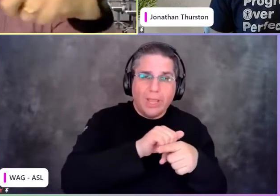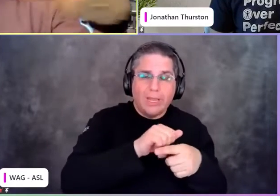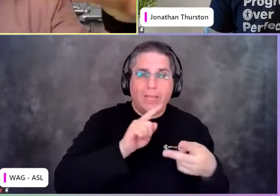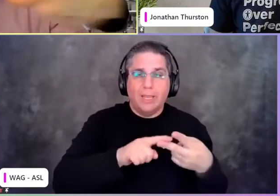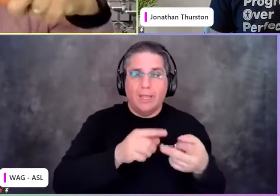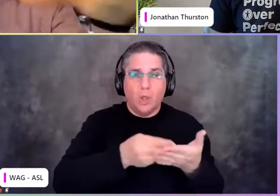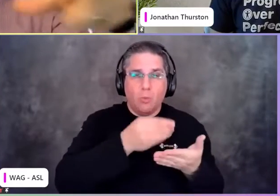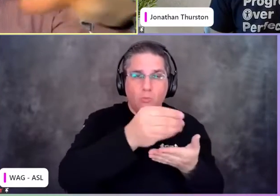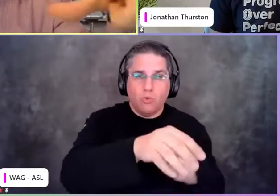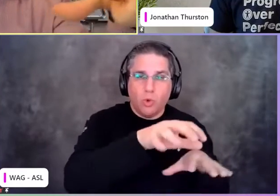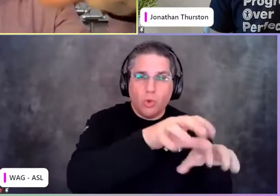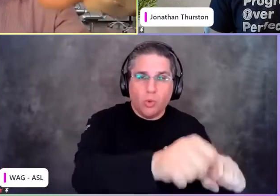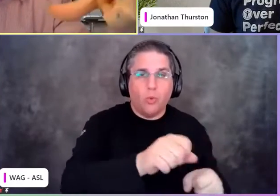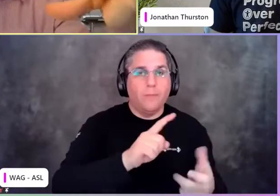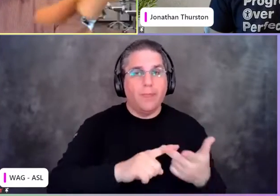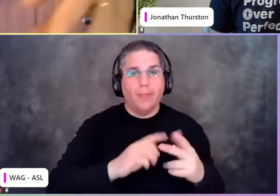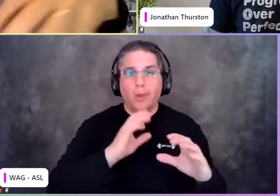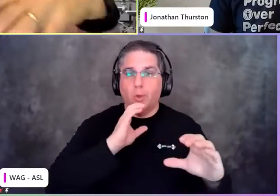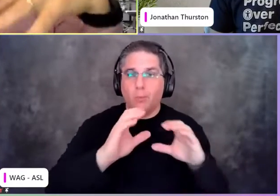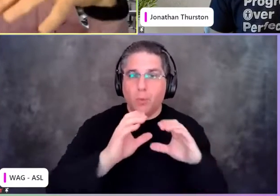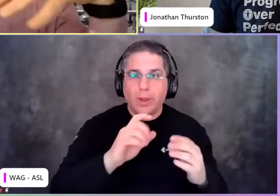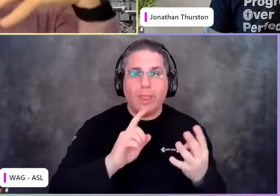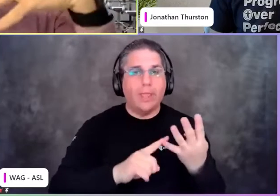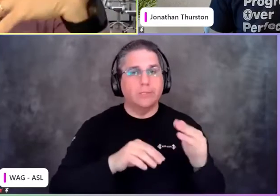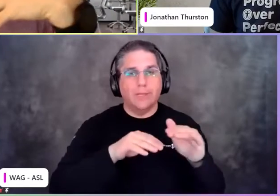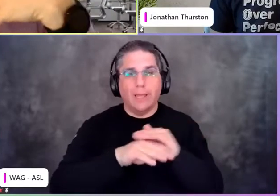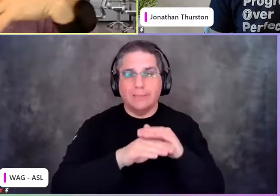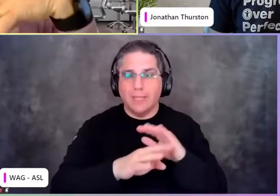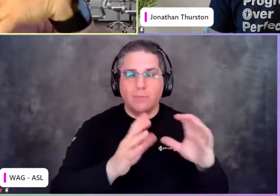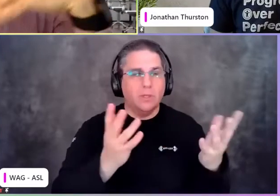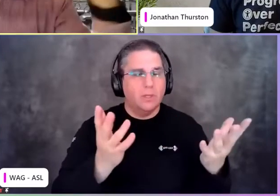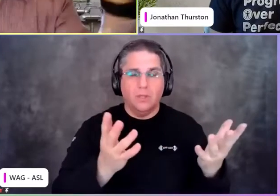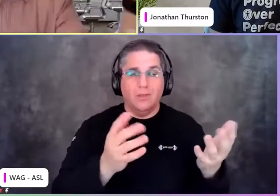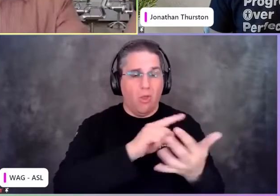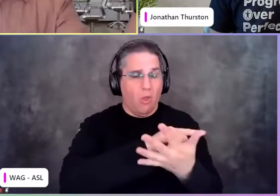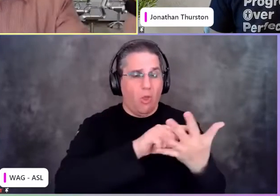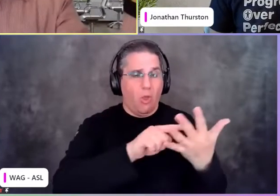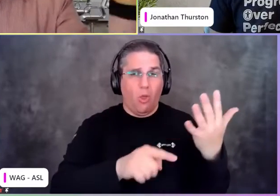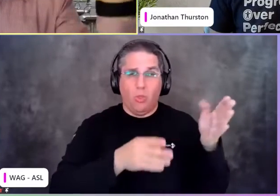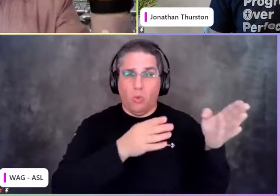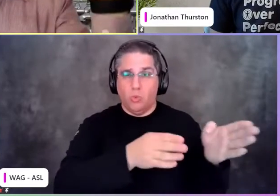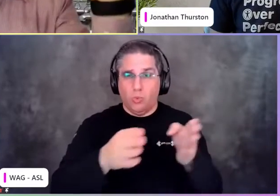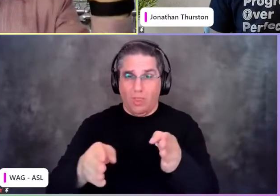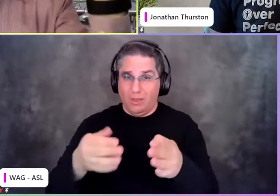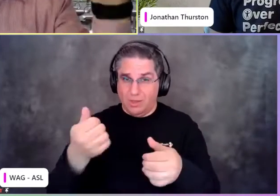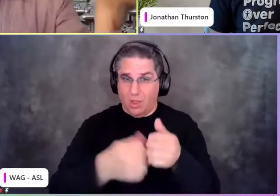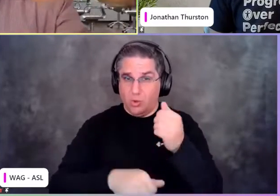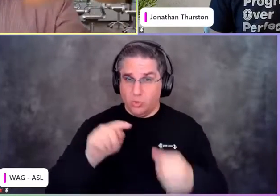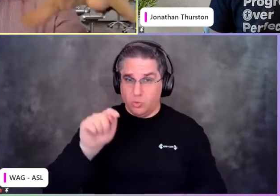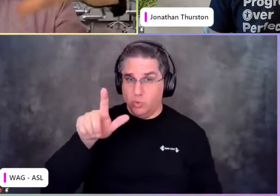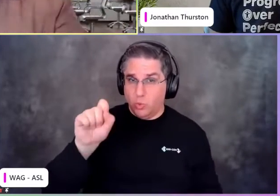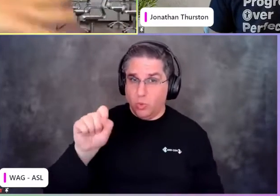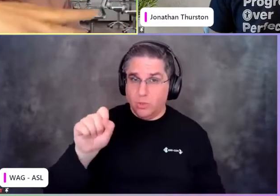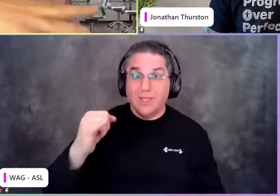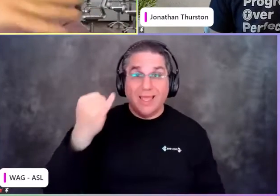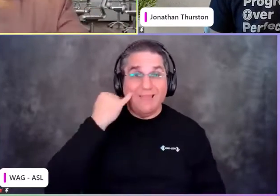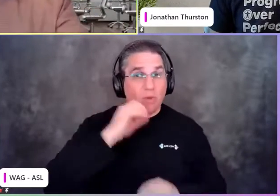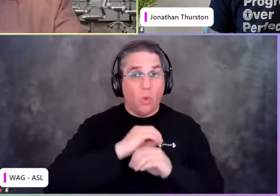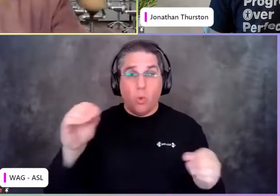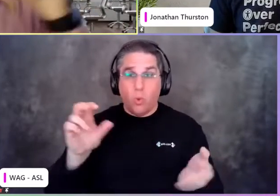there, regardless of what the variable is, it could be training, it could be procurement, it could be communications, and accessible